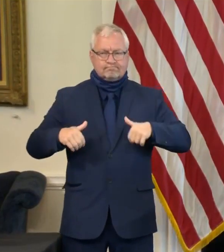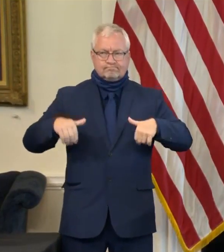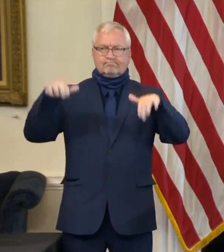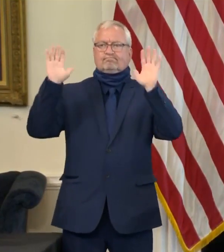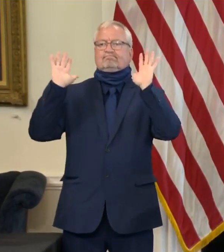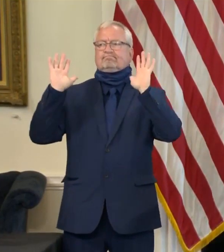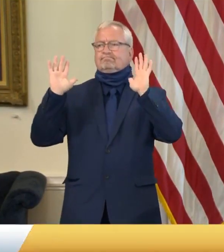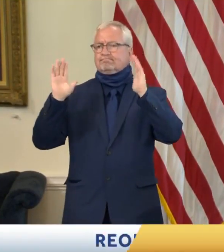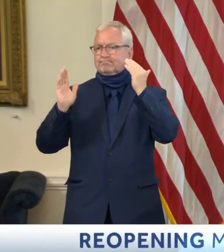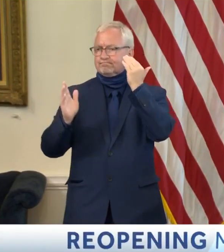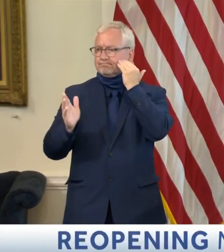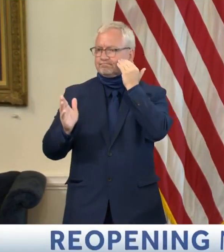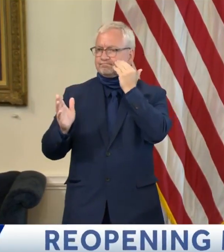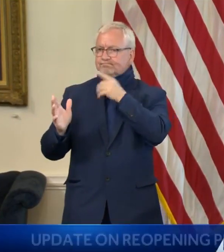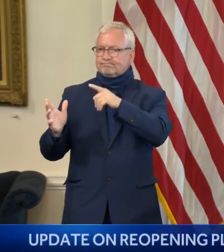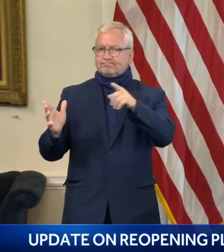UPPER MARLBORO THEMEPARK.